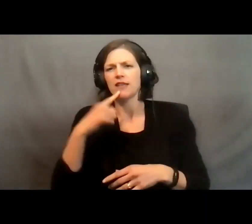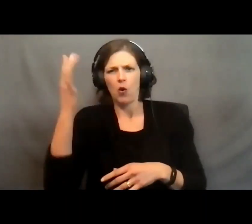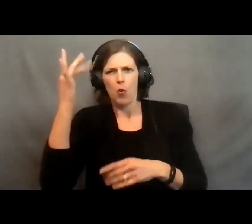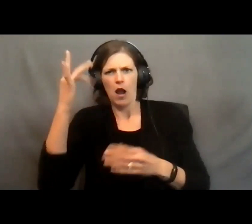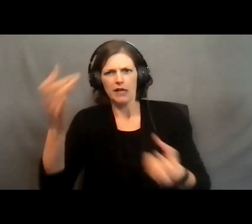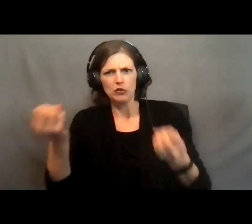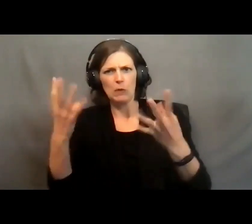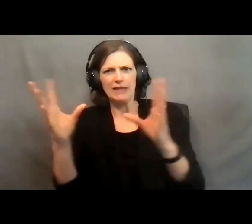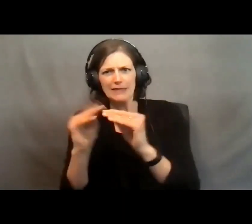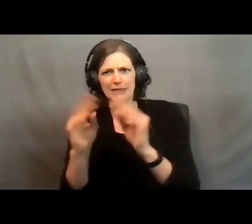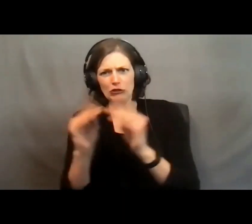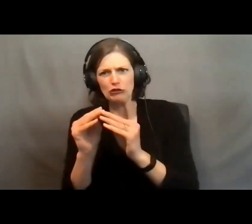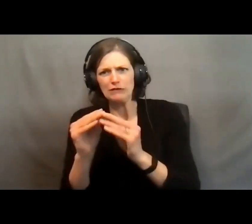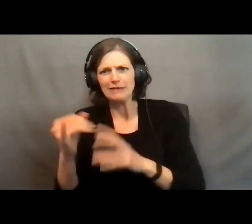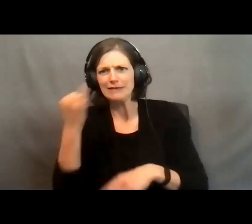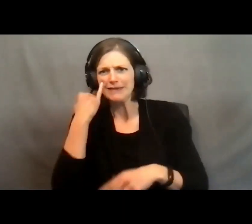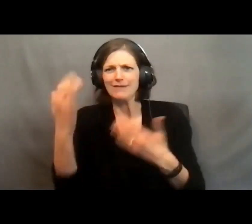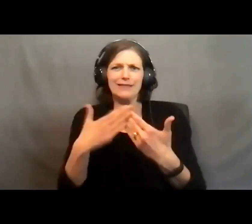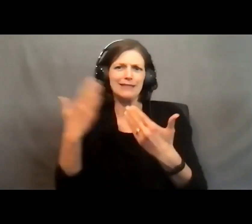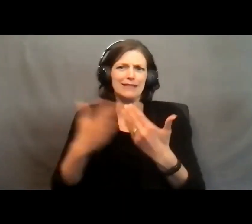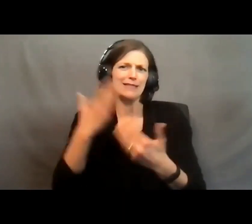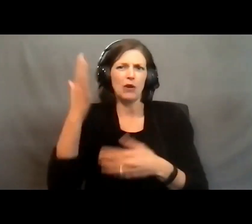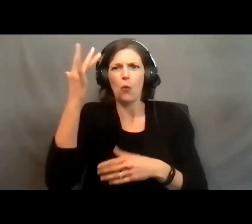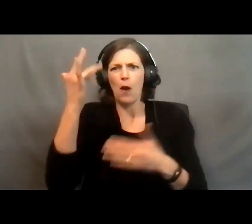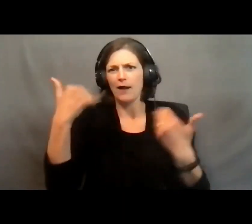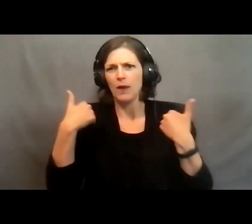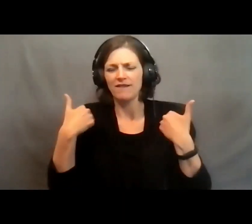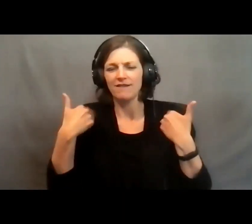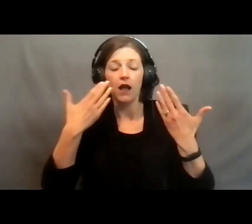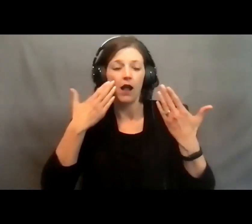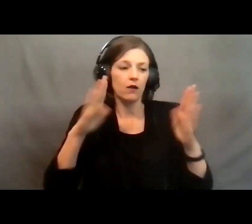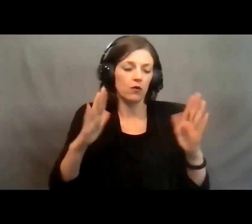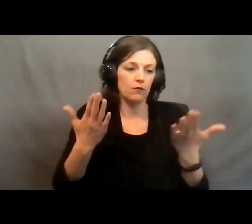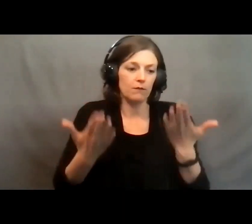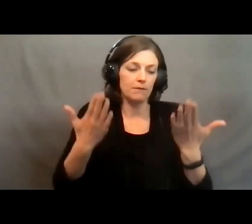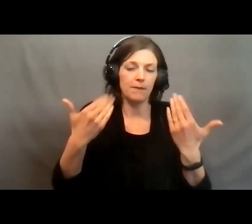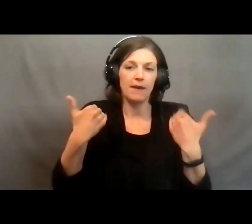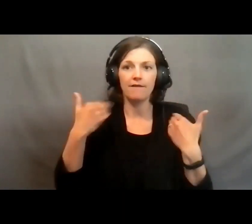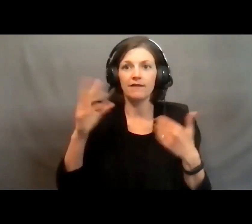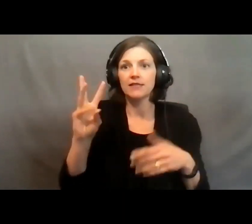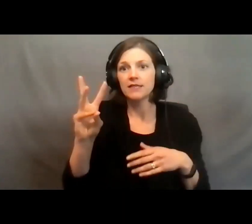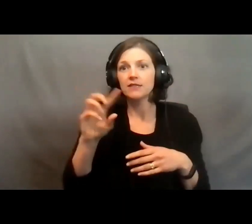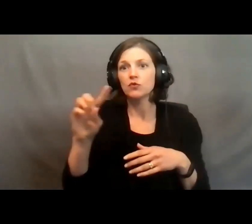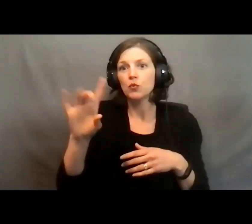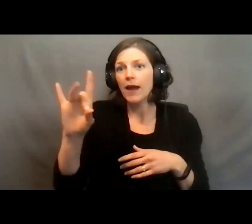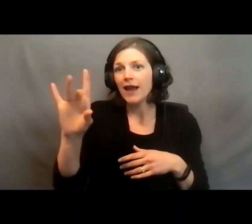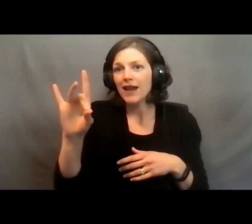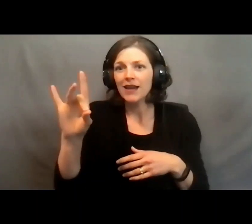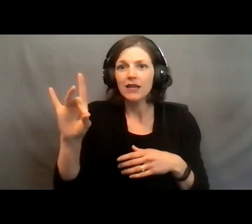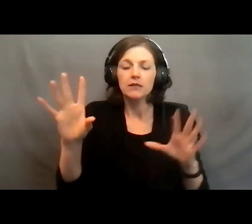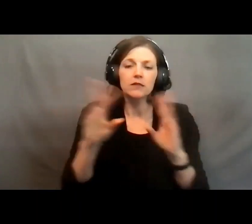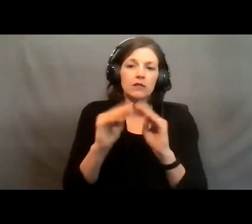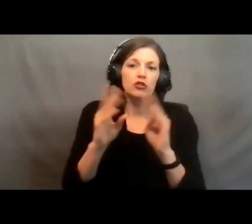it's also easy , why do we have 13:35:51 like six or eight already. So some